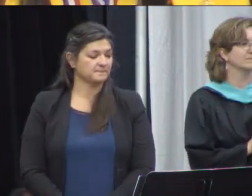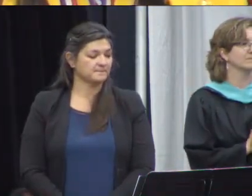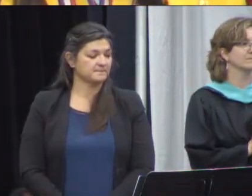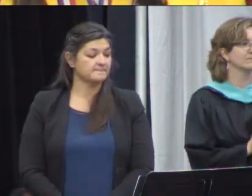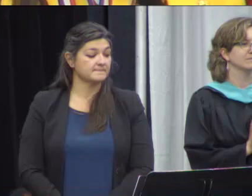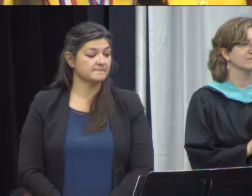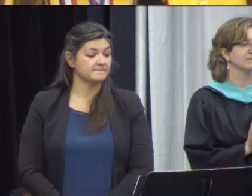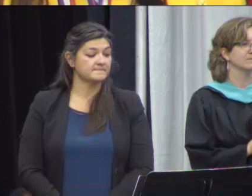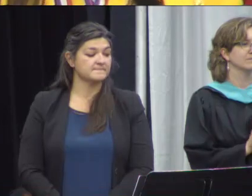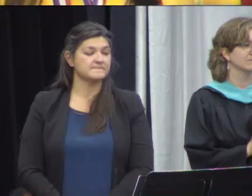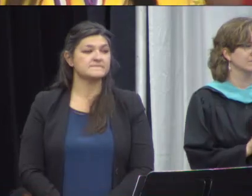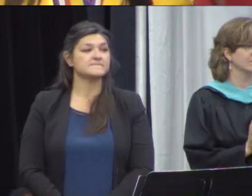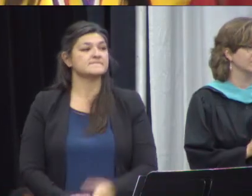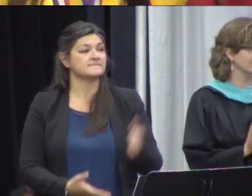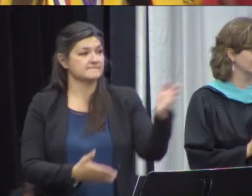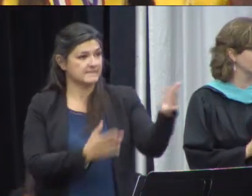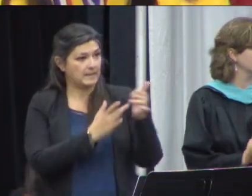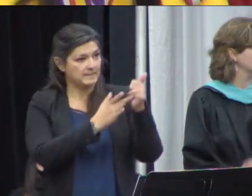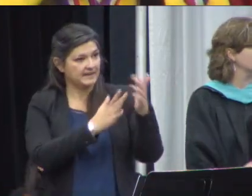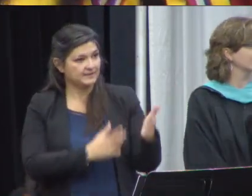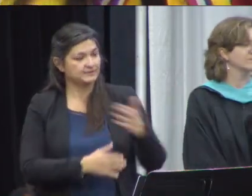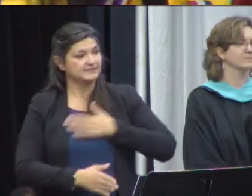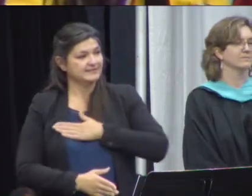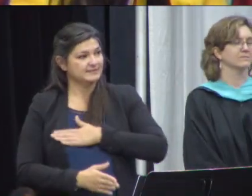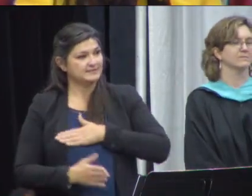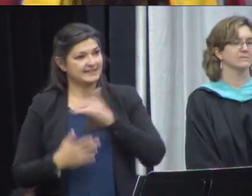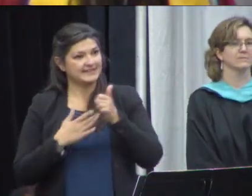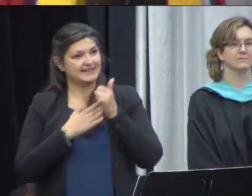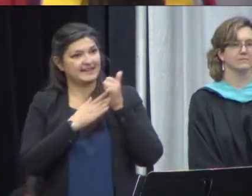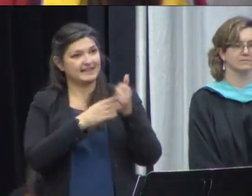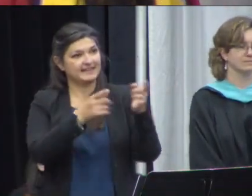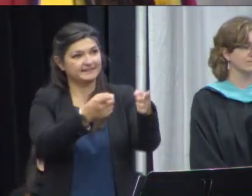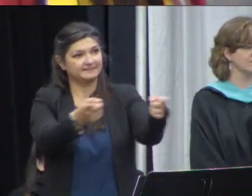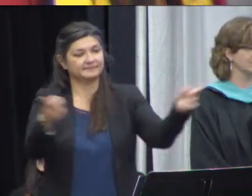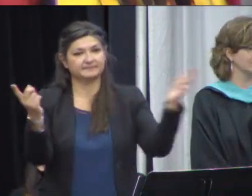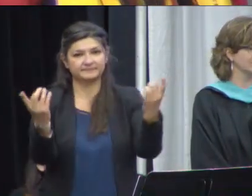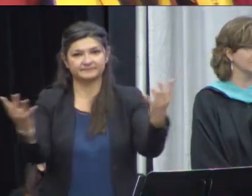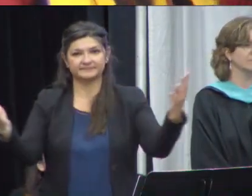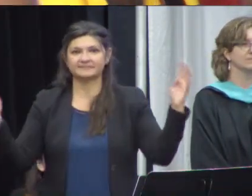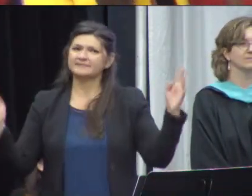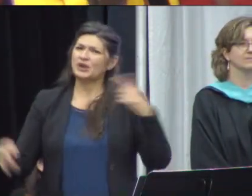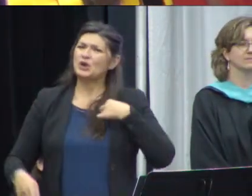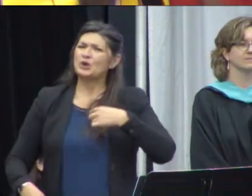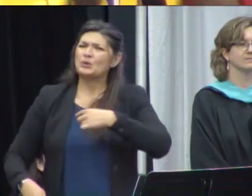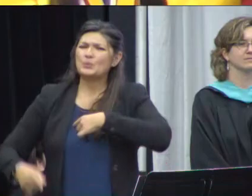Beatles, at this time, you may lead the graduates out to the recessional march. We did it, Class of 2022.